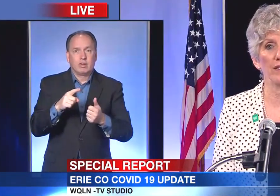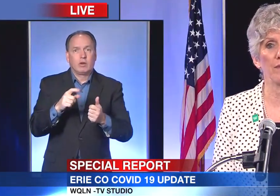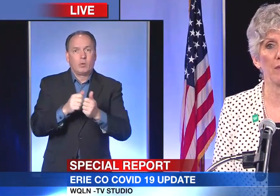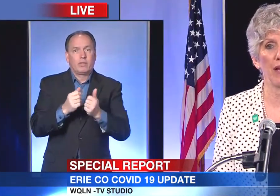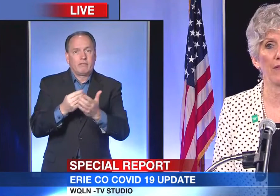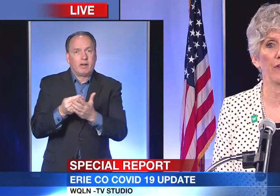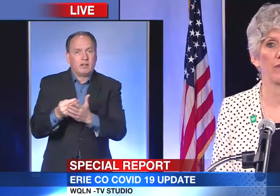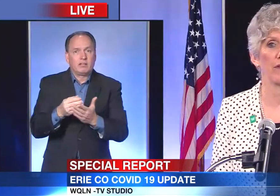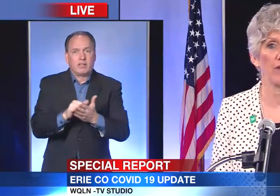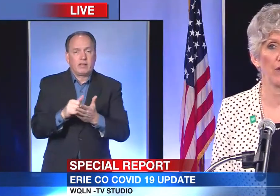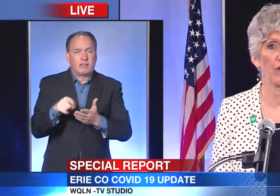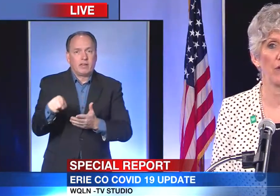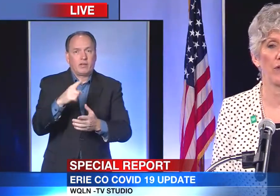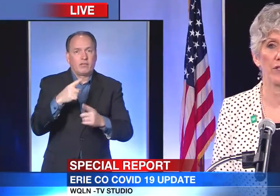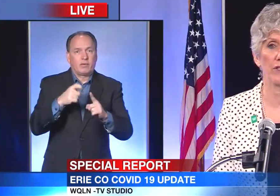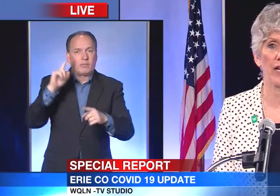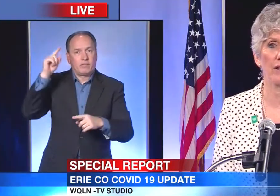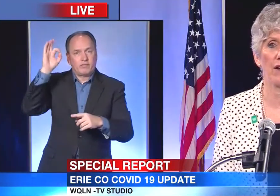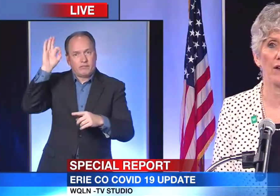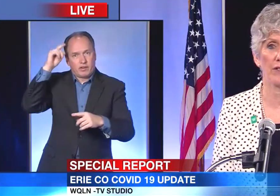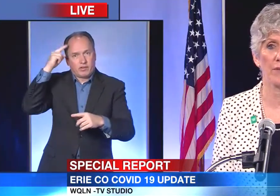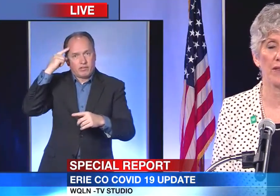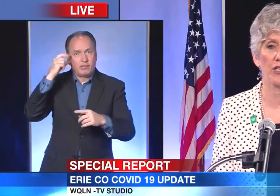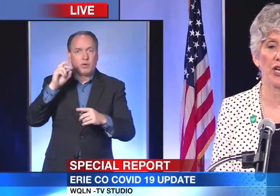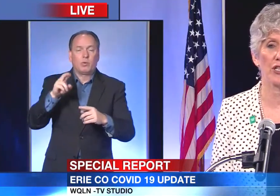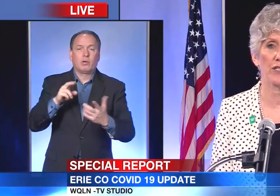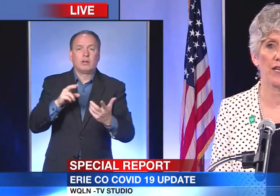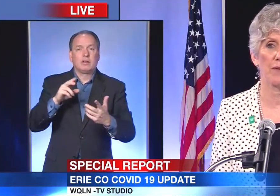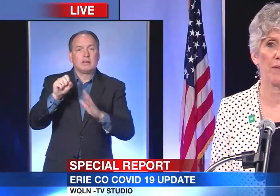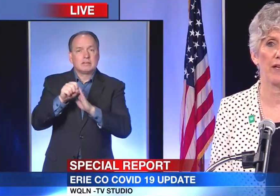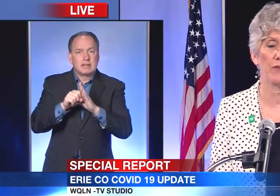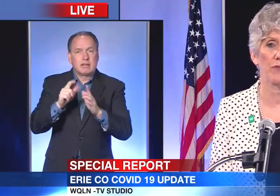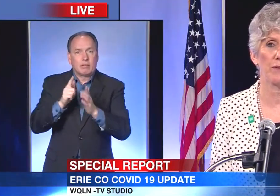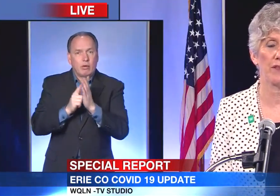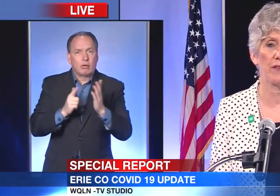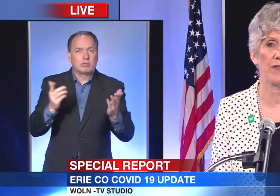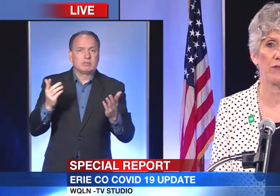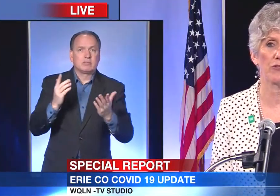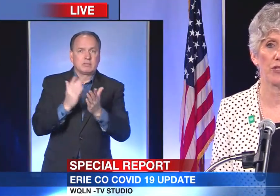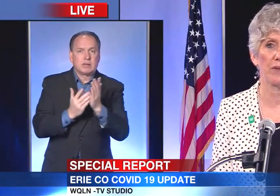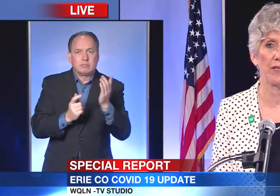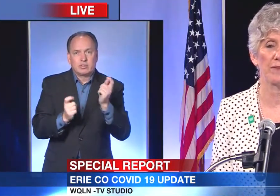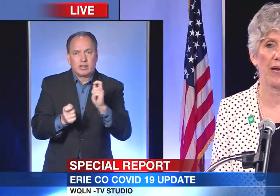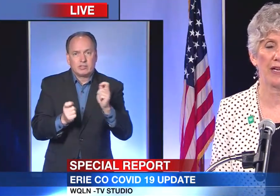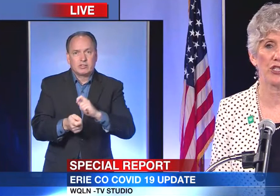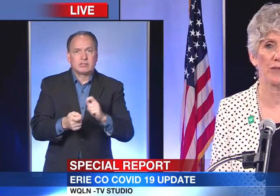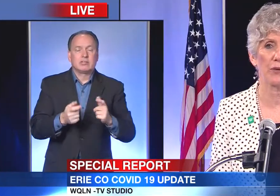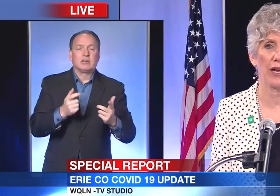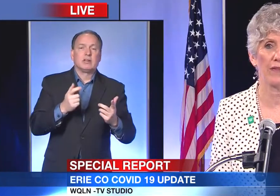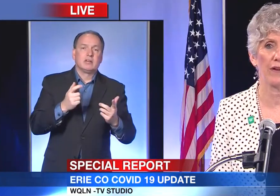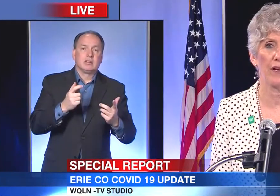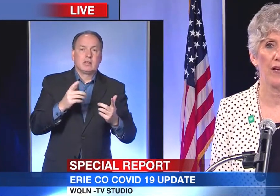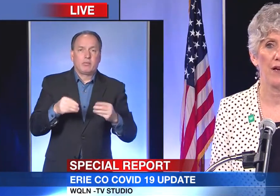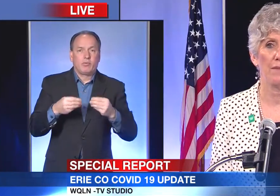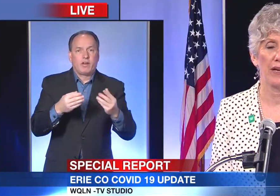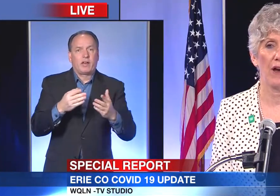POTENTIALLY FIND WAYS TO ASSIST YOU AND WITH THE FUNDS THAT MAY BE OUT THERE FROM THE FEDERAL OR THE STATE LAW OR SOME OF THE